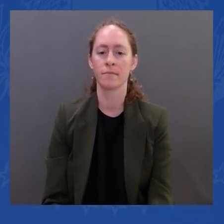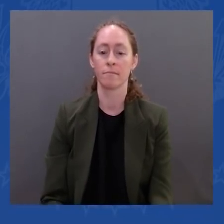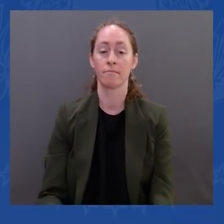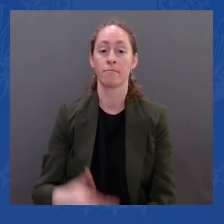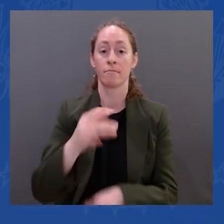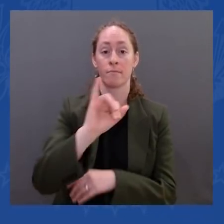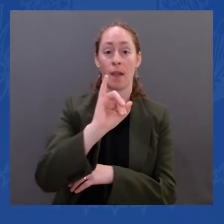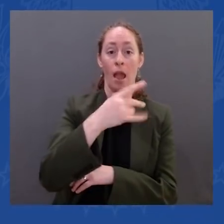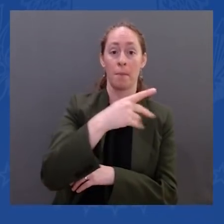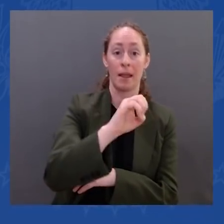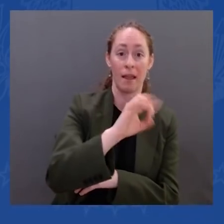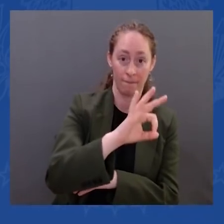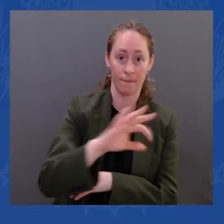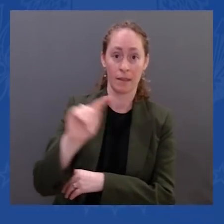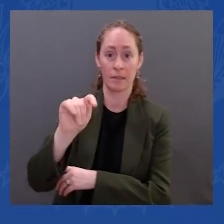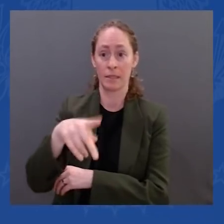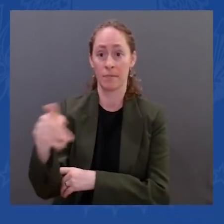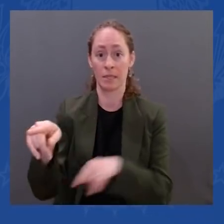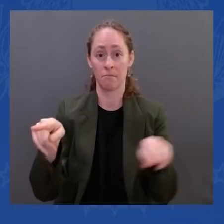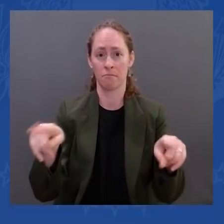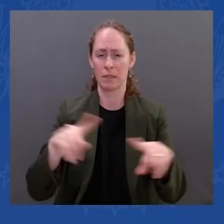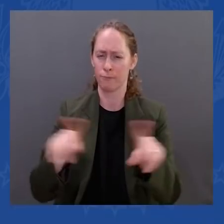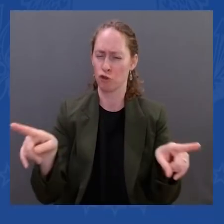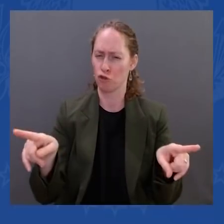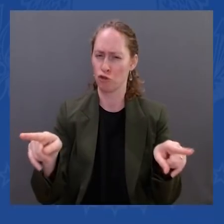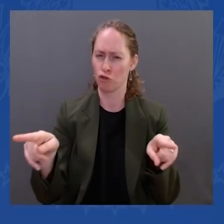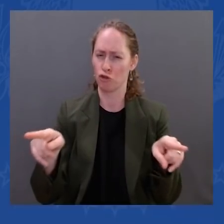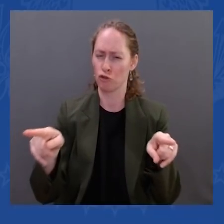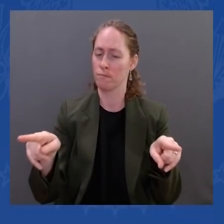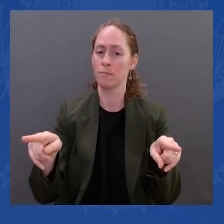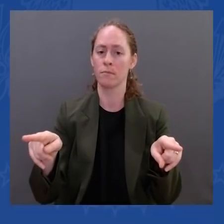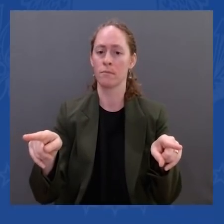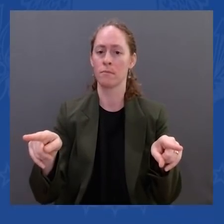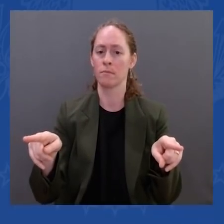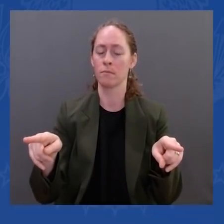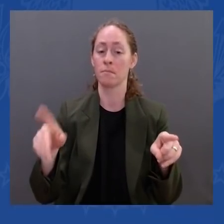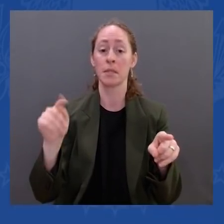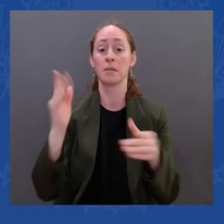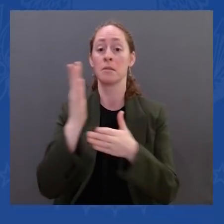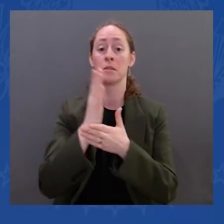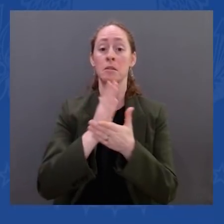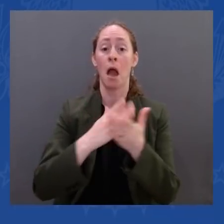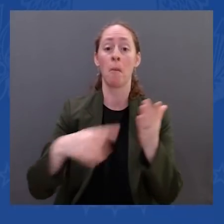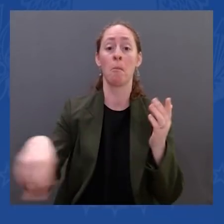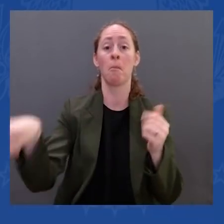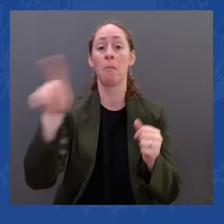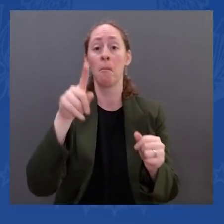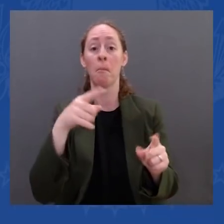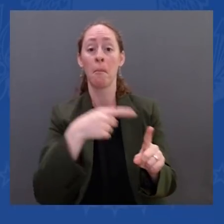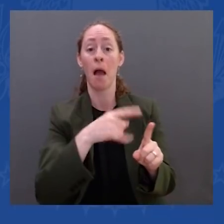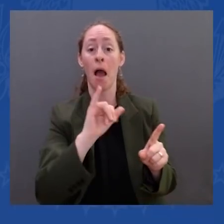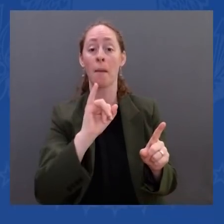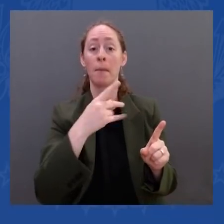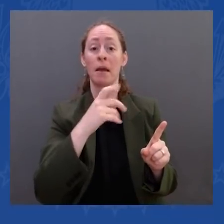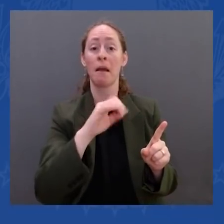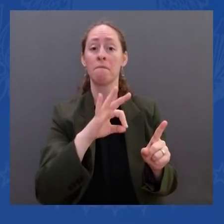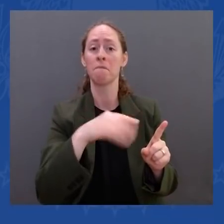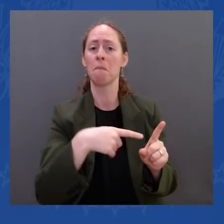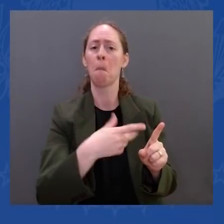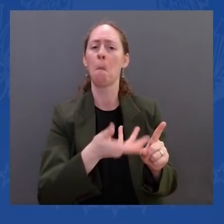Would the IPEF will be effective a framework? Or in order to ensure the effectiveness for IPEF, what is the role that Japan will be playing,